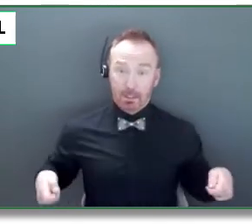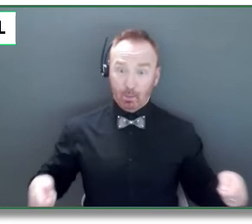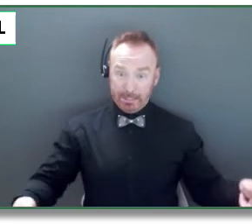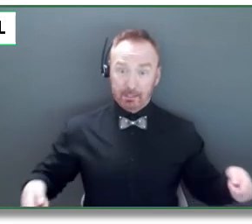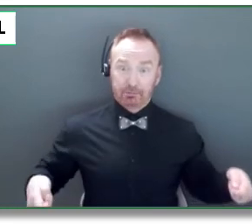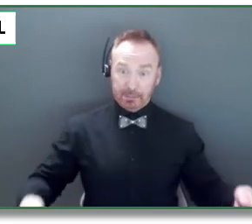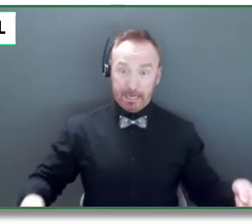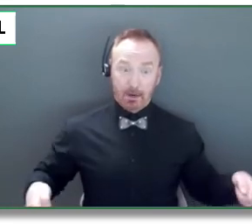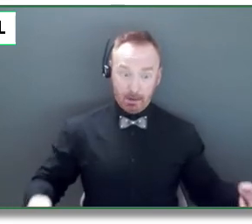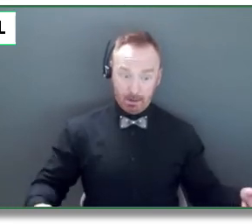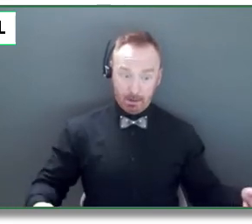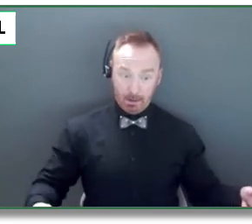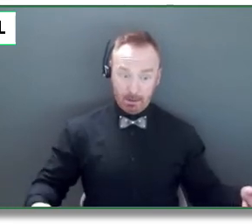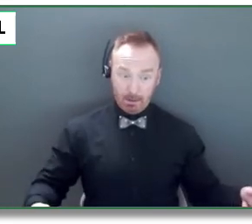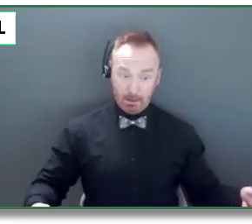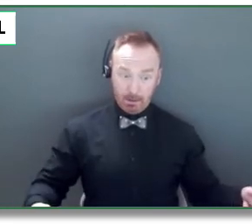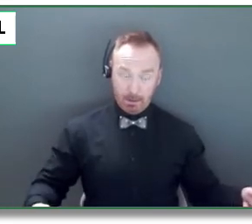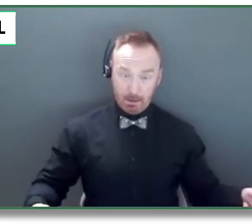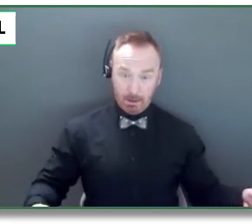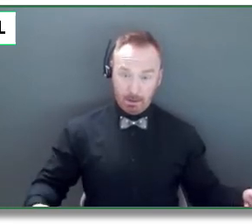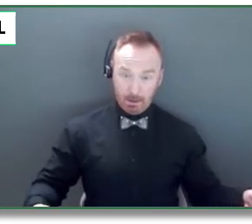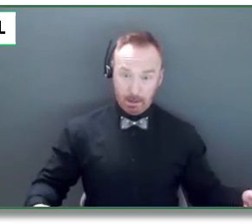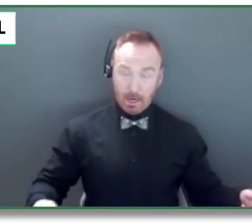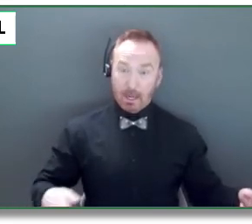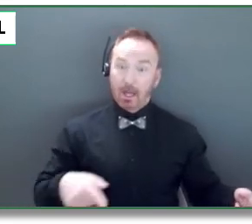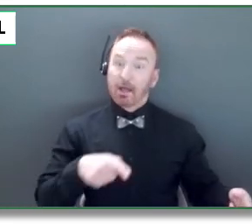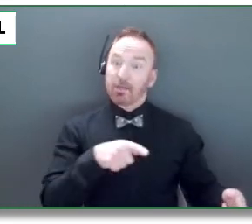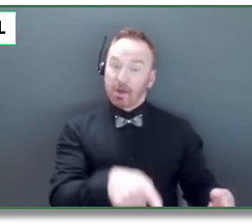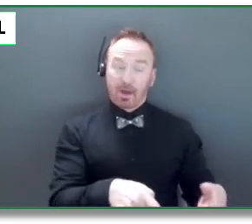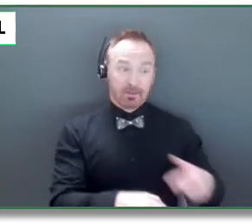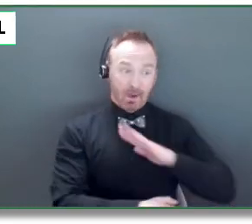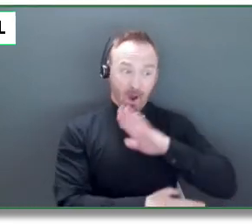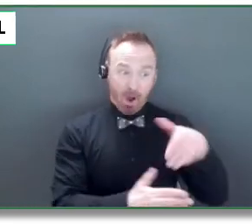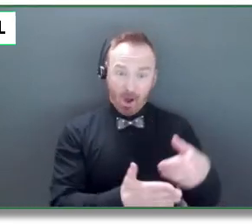the same ability from one person to another. One might be able to go up a